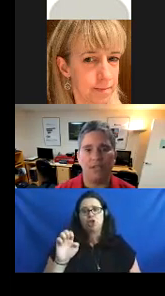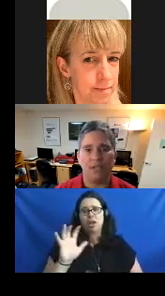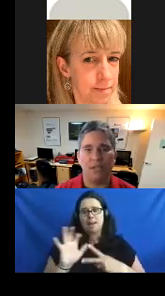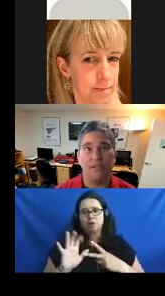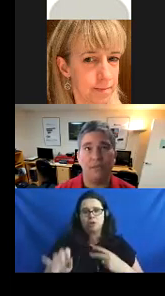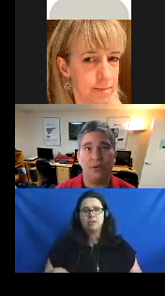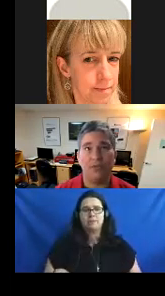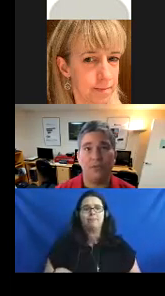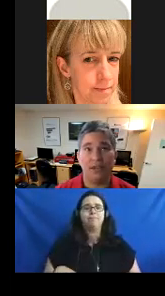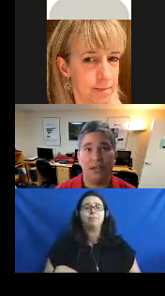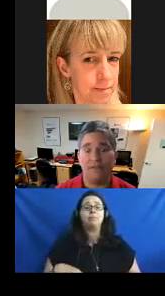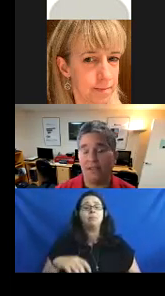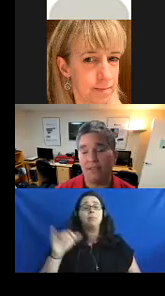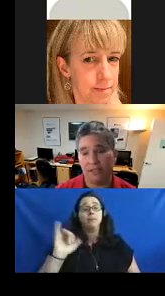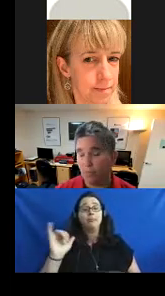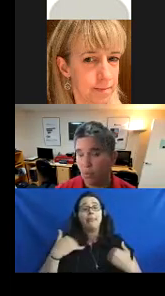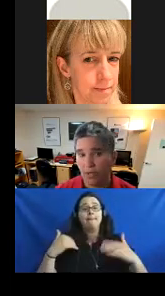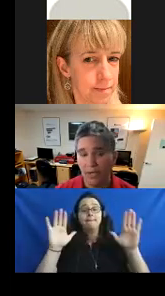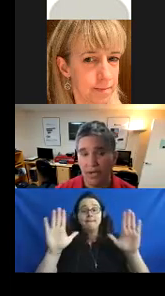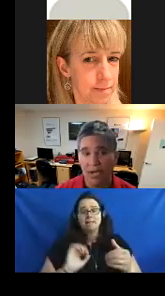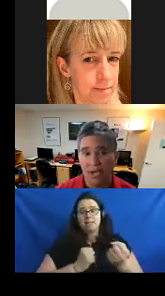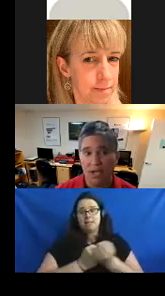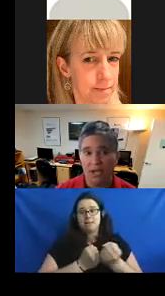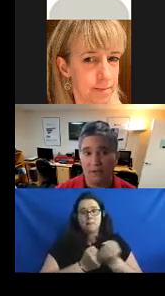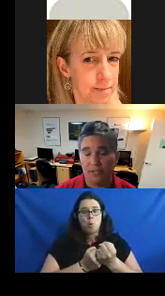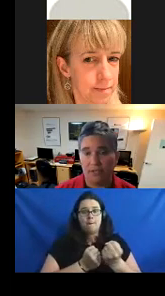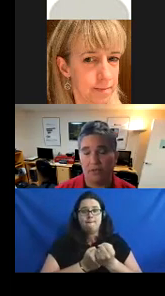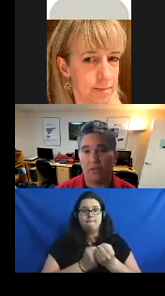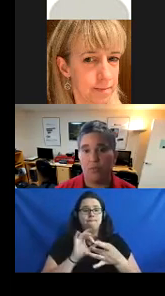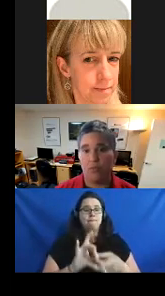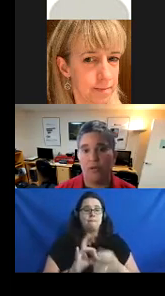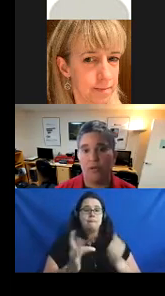TWO, ALSO, THAT HAVE EXCELLENT SUPPORT AS FAR AS TECHNICAL SUPPORT.